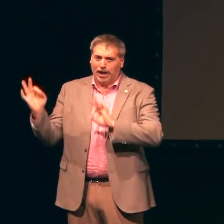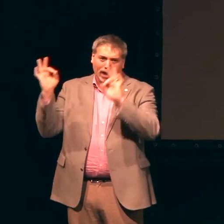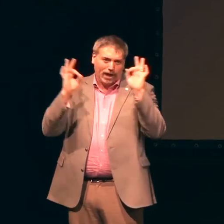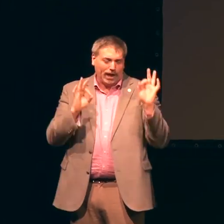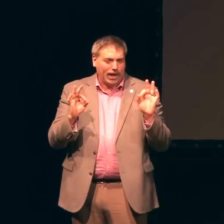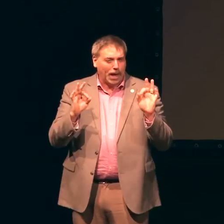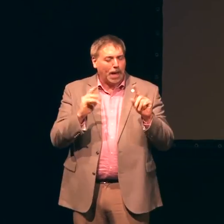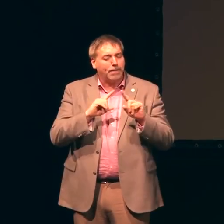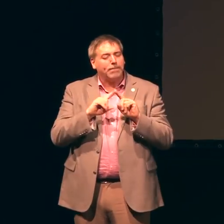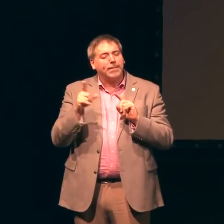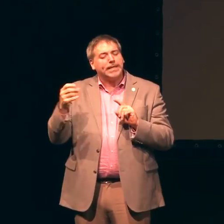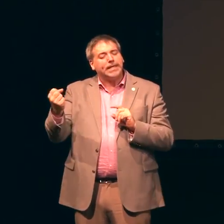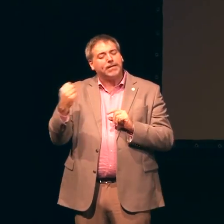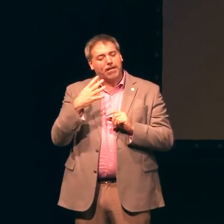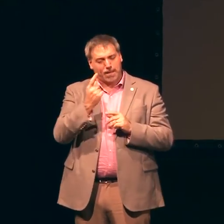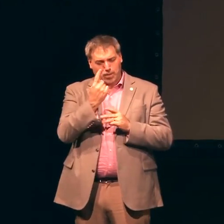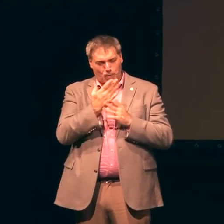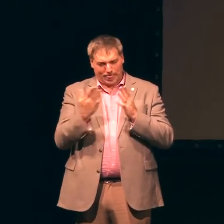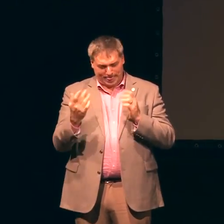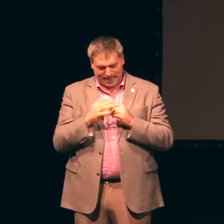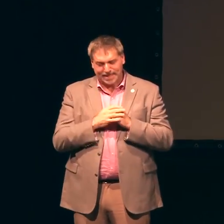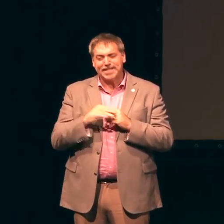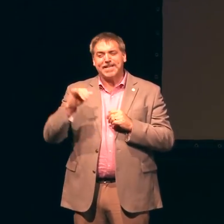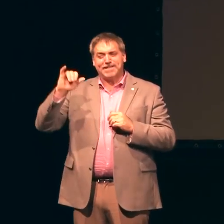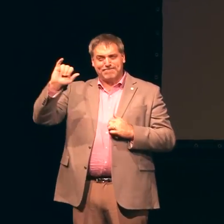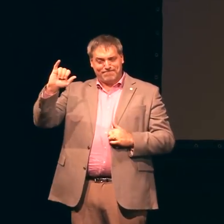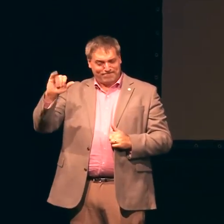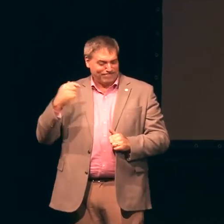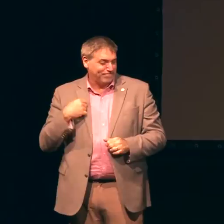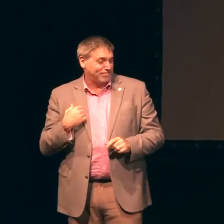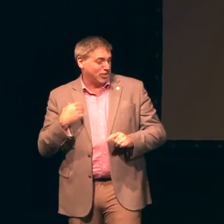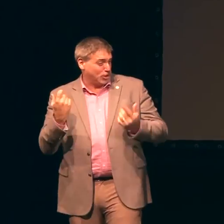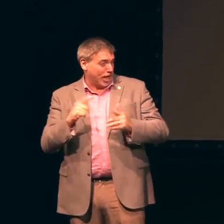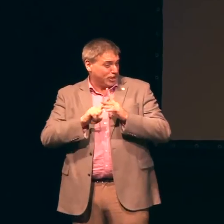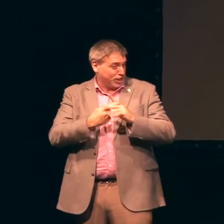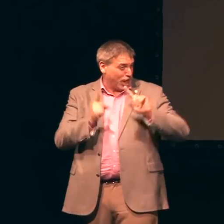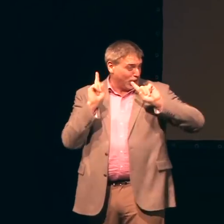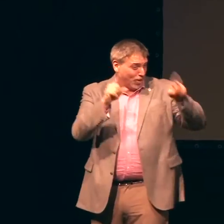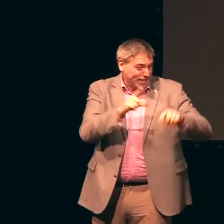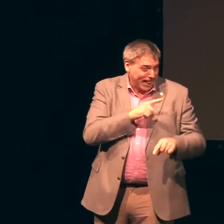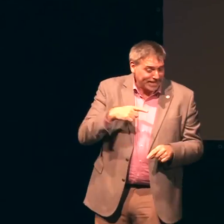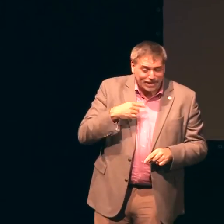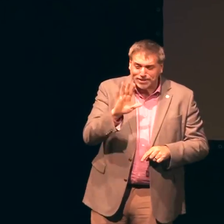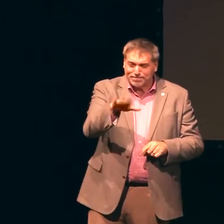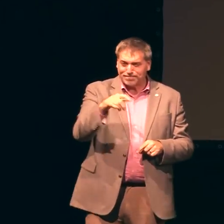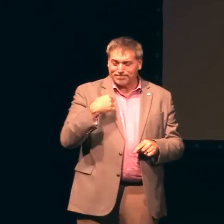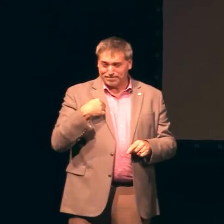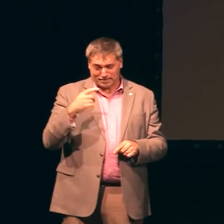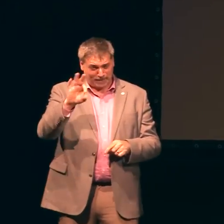I thought, oh boy, rolled my eyes at that one. And that's one thing that's important. So I started going to